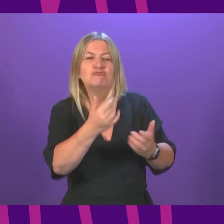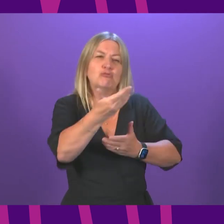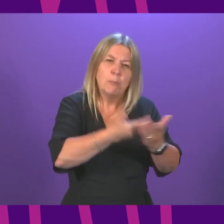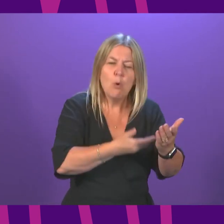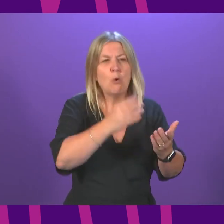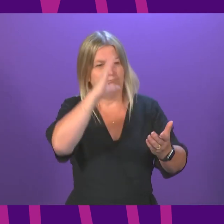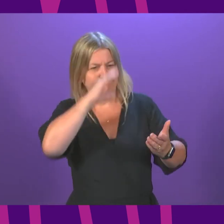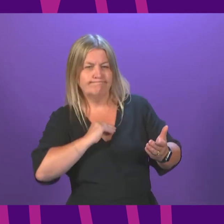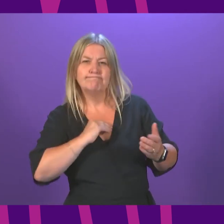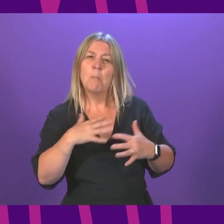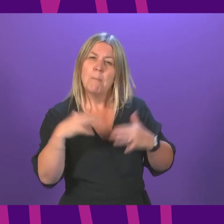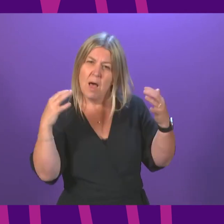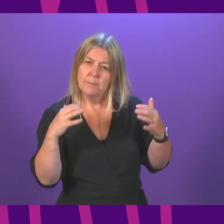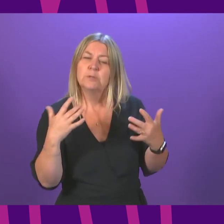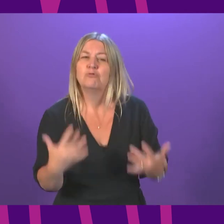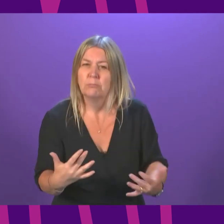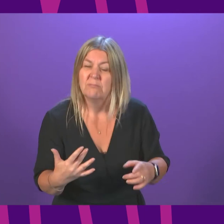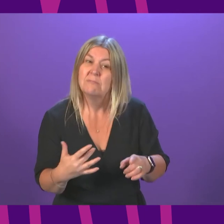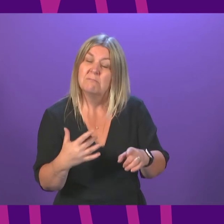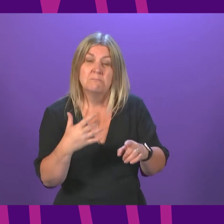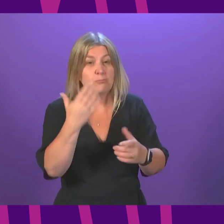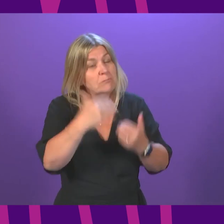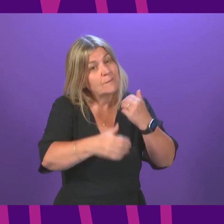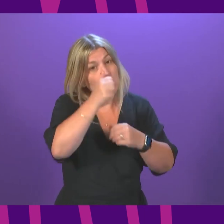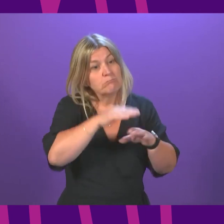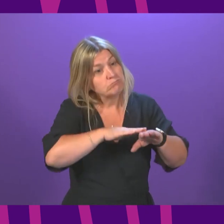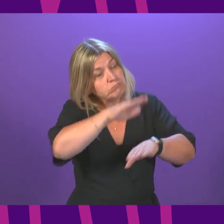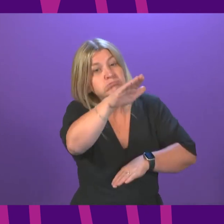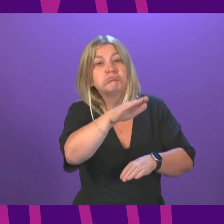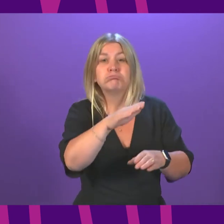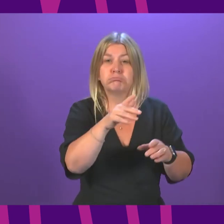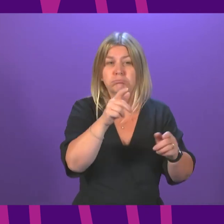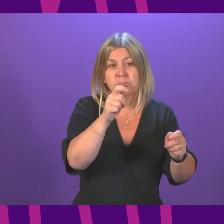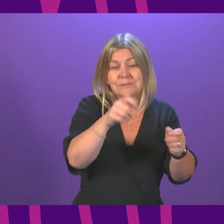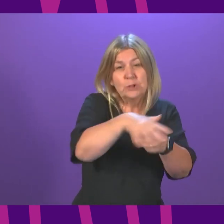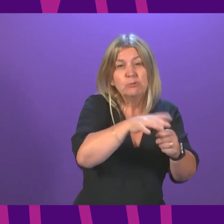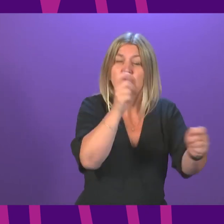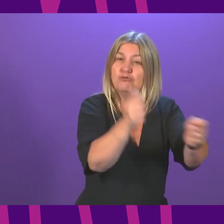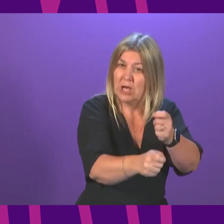form the central precept of any future bill. A new bill would also need to disapply the